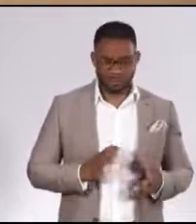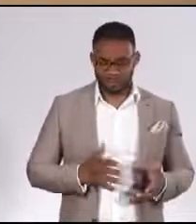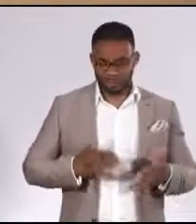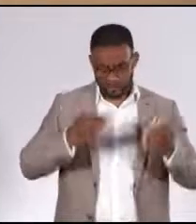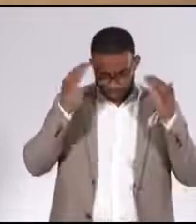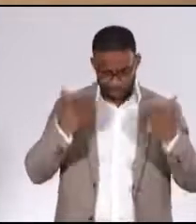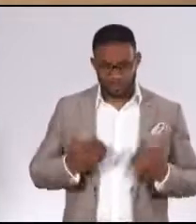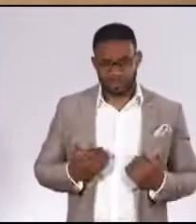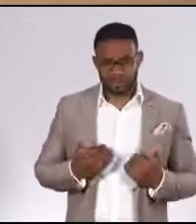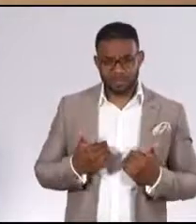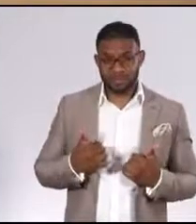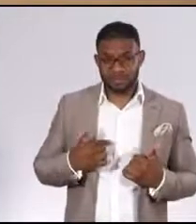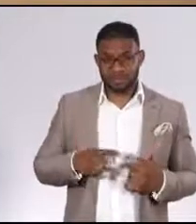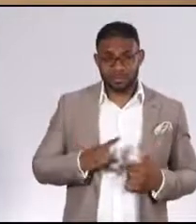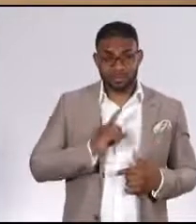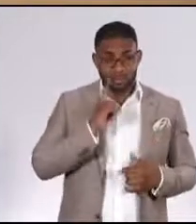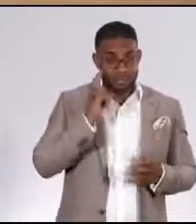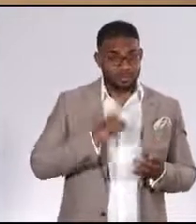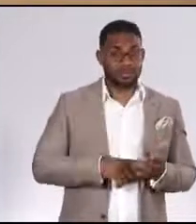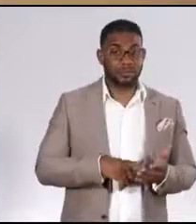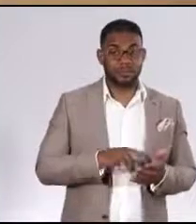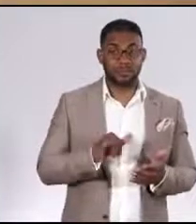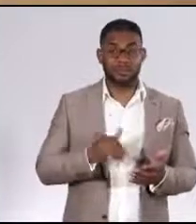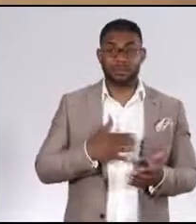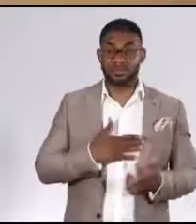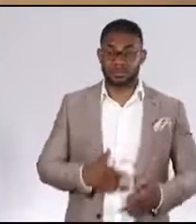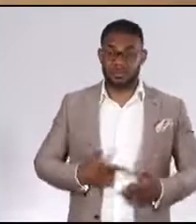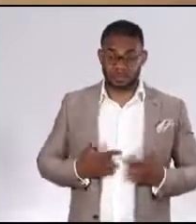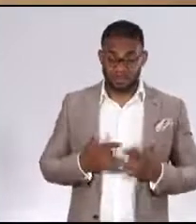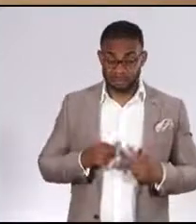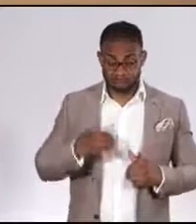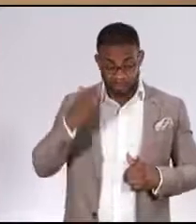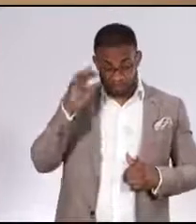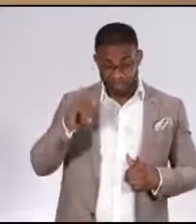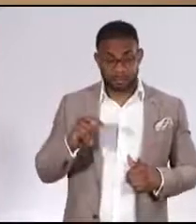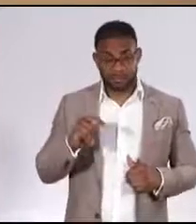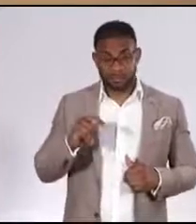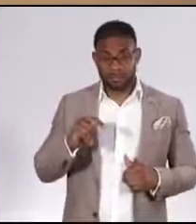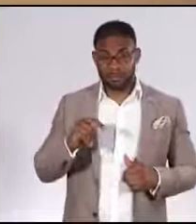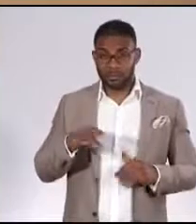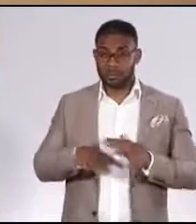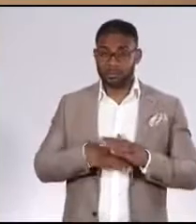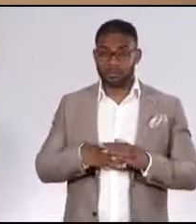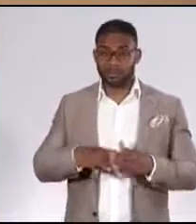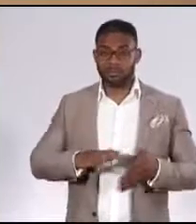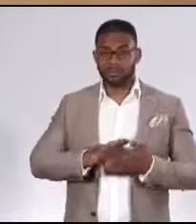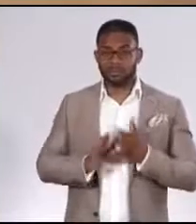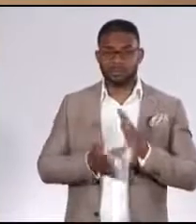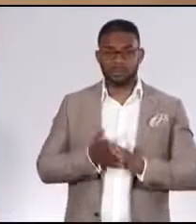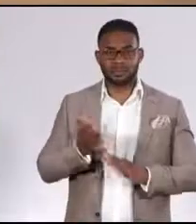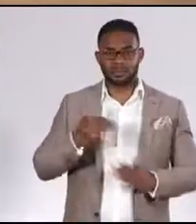and I had this realization that my life, as I knew, it, was basically over. And this was my new reality.